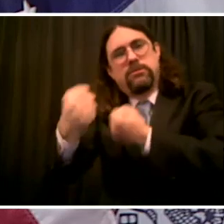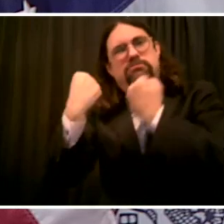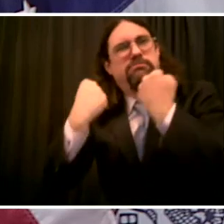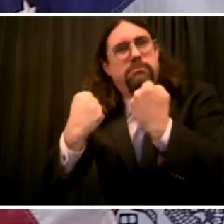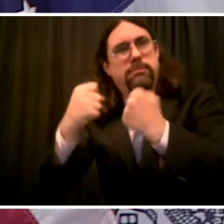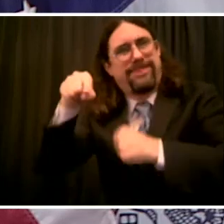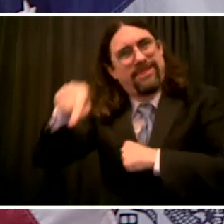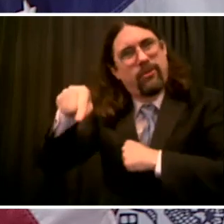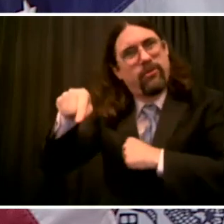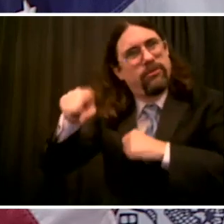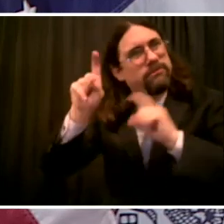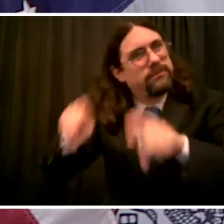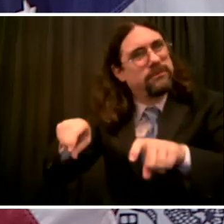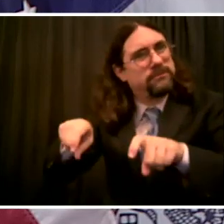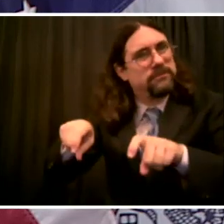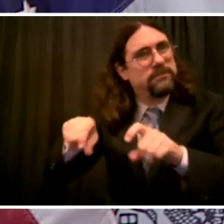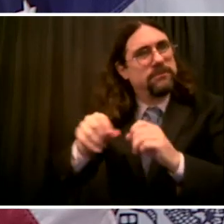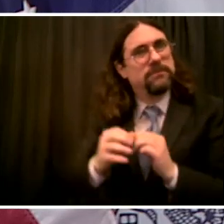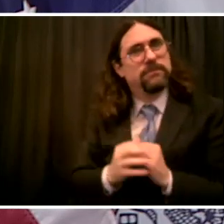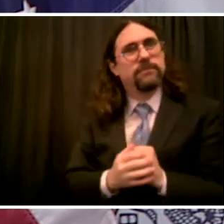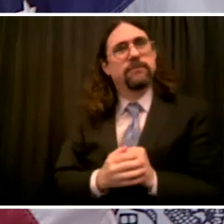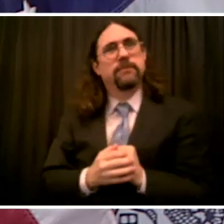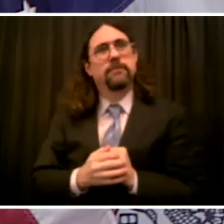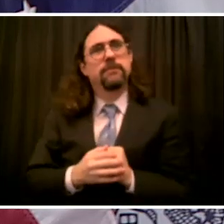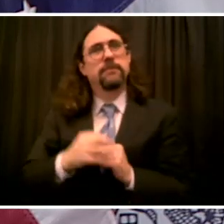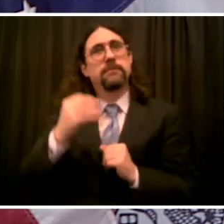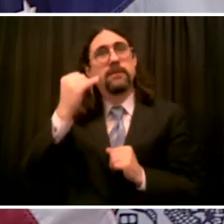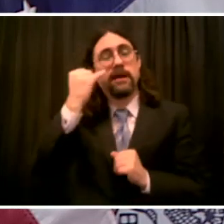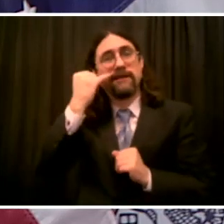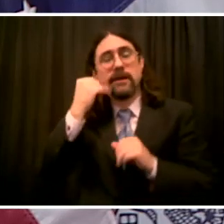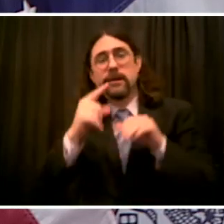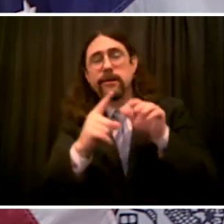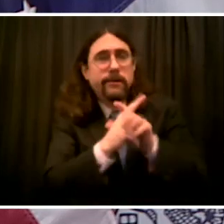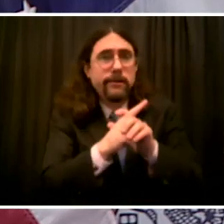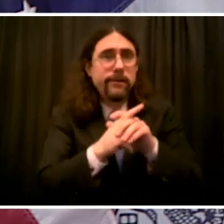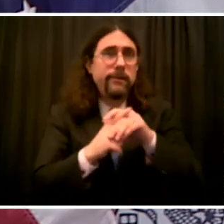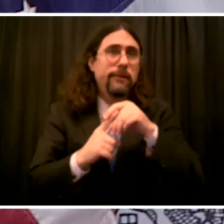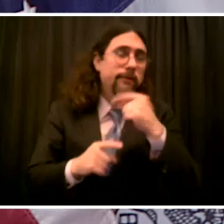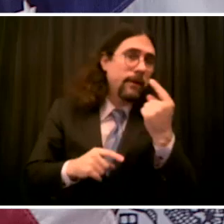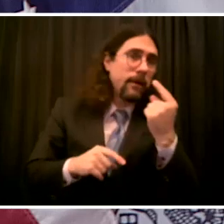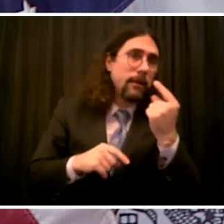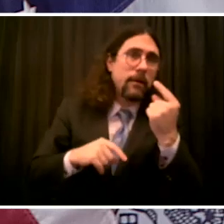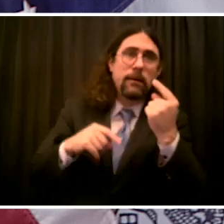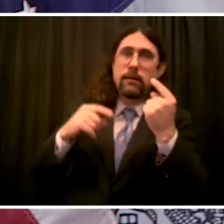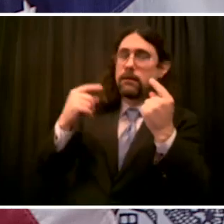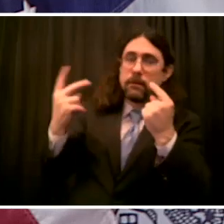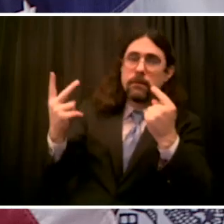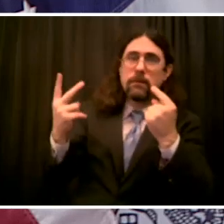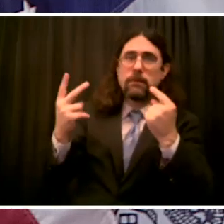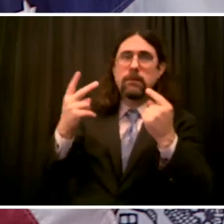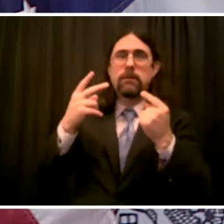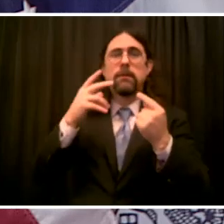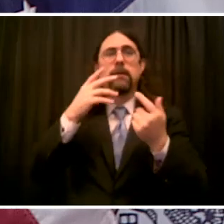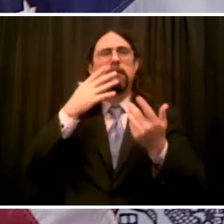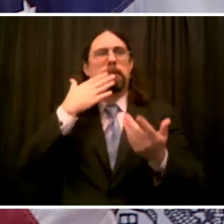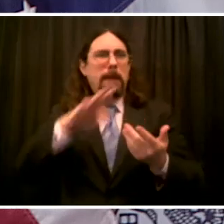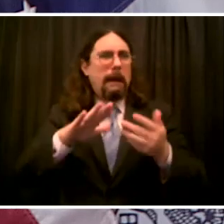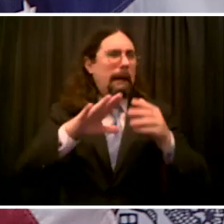AND, YOU KNOW, AS ONE OR TWOB AD INCIDENTS O PUBLIC INCIDENTS CAN RELYAL SET YOU BACK.